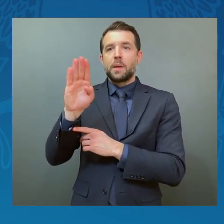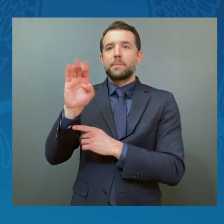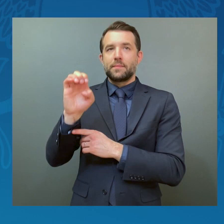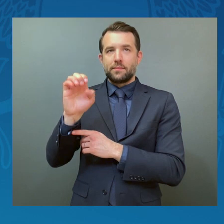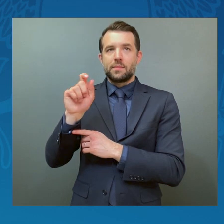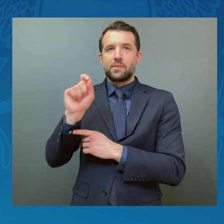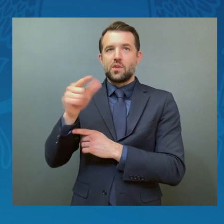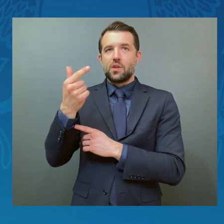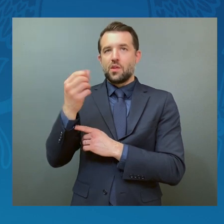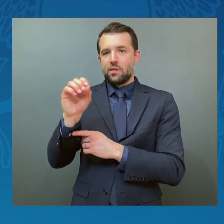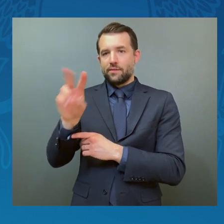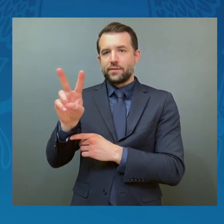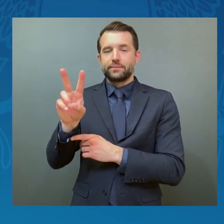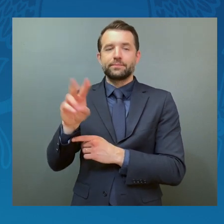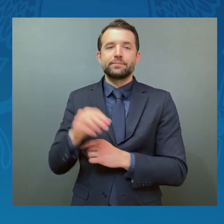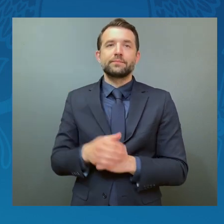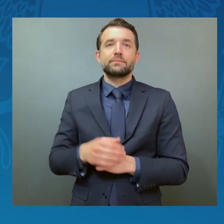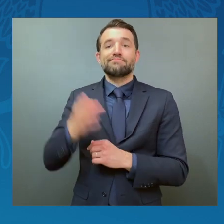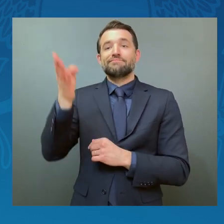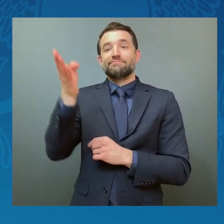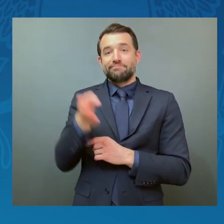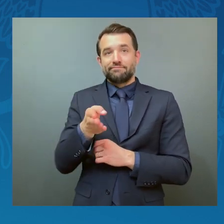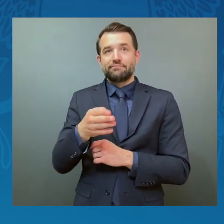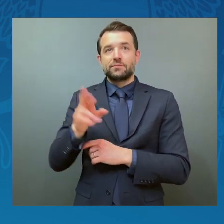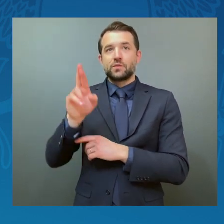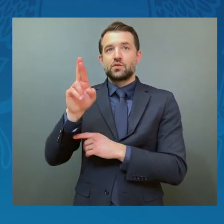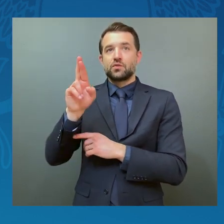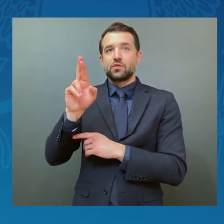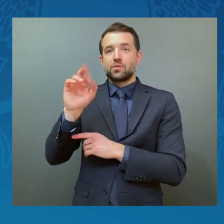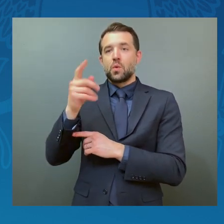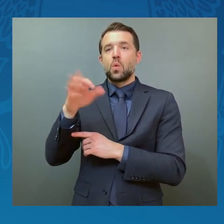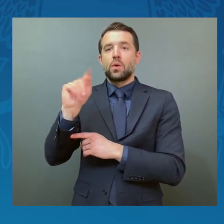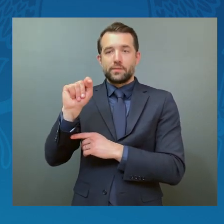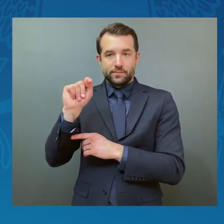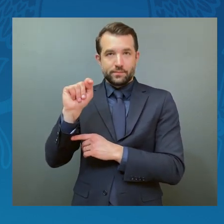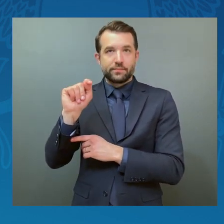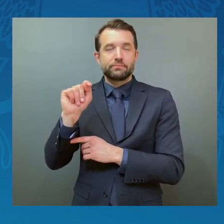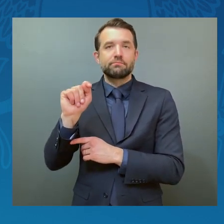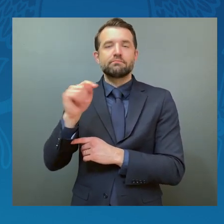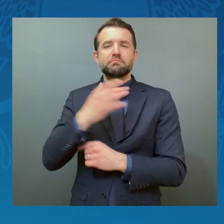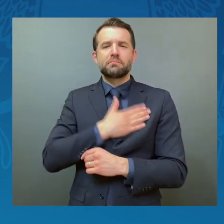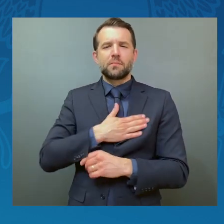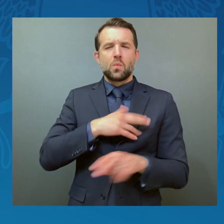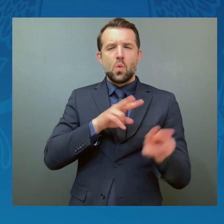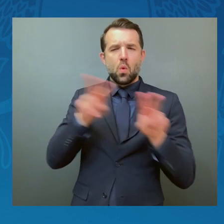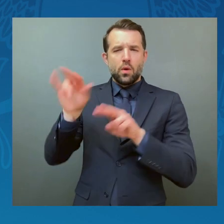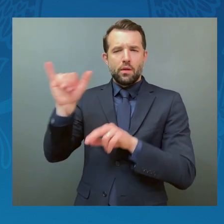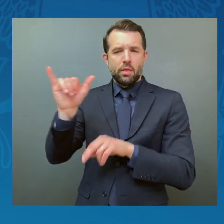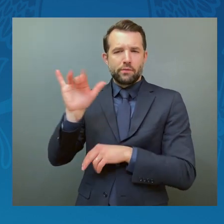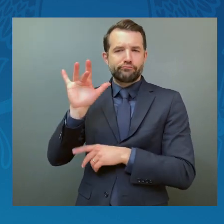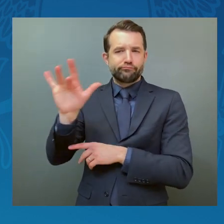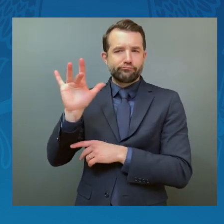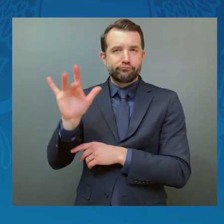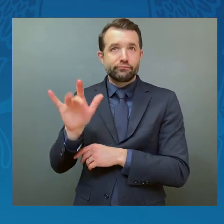and it's also a place where you can file a complaint when you're having a tough time dealing with Equifax,